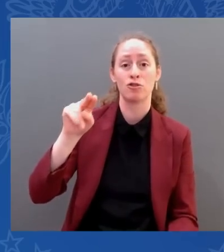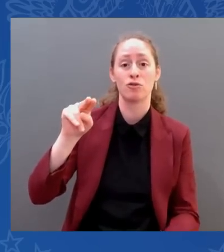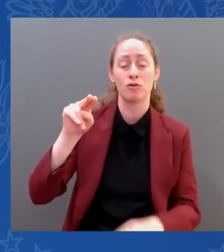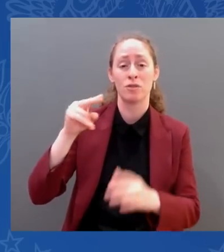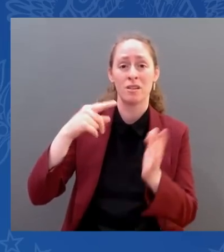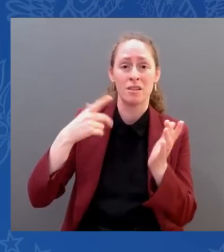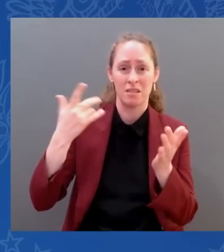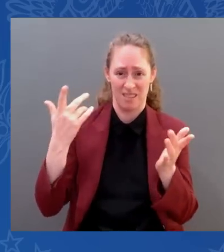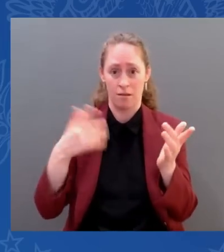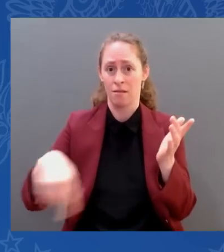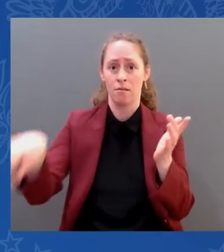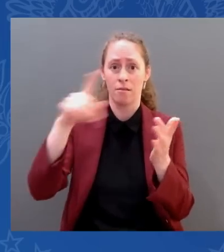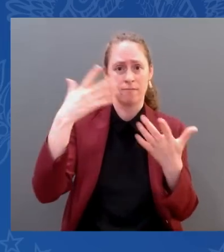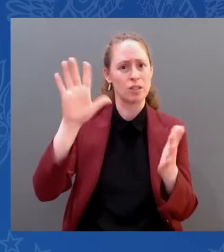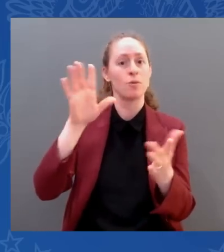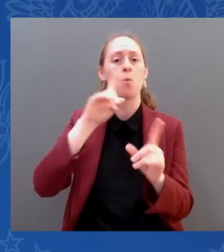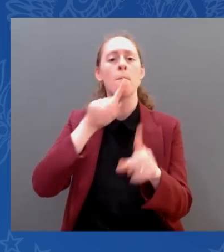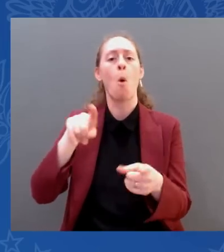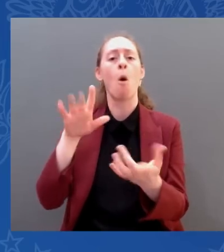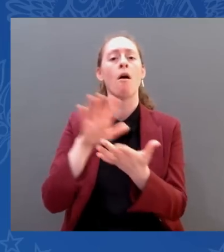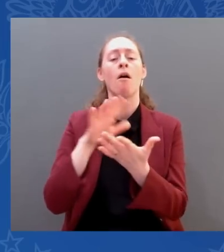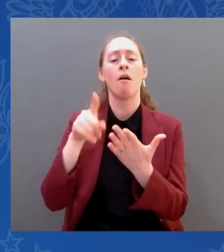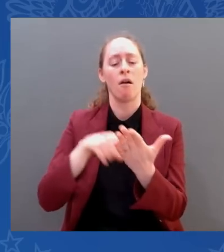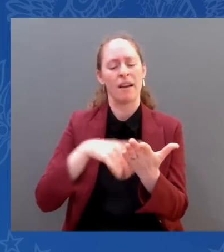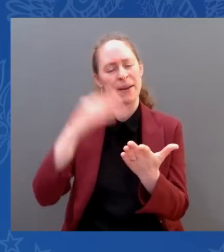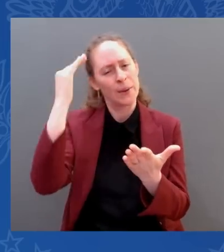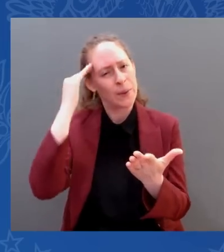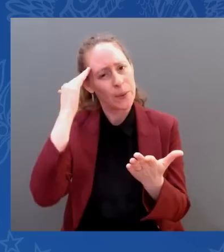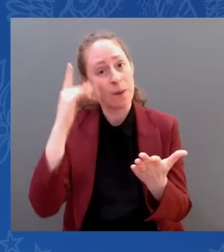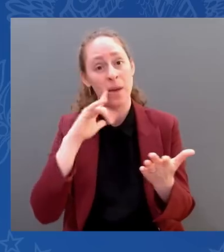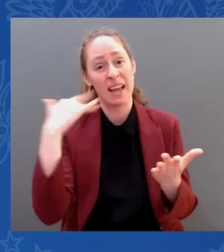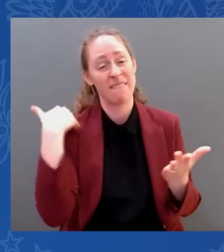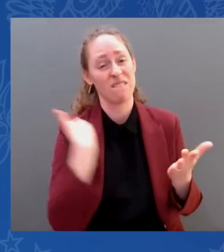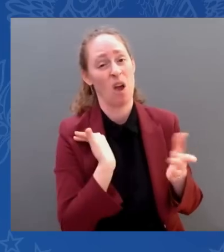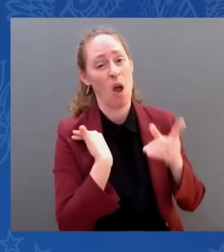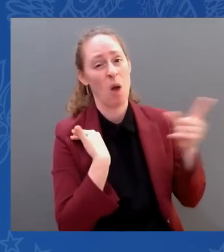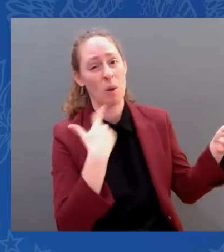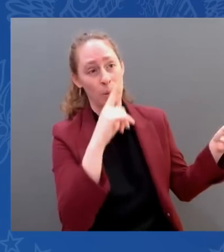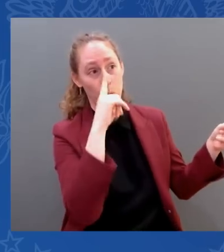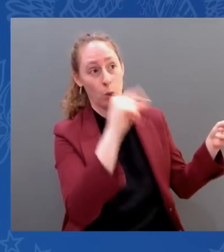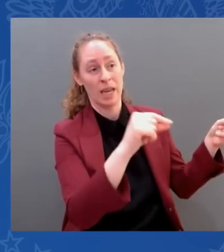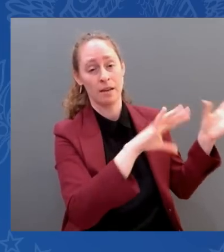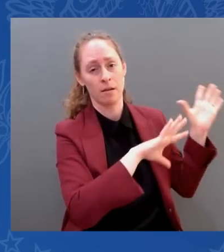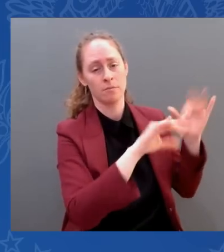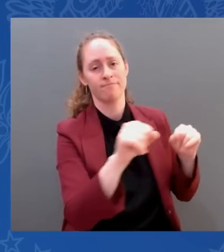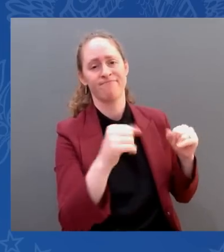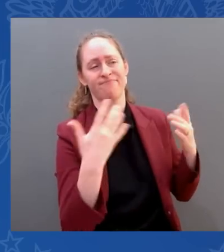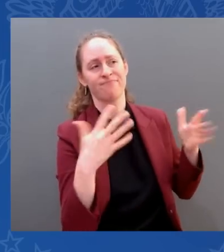Gas prices at the pump. Energy and food prices account for half of the monthly price increases since May.